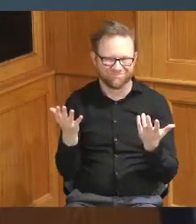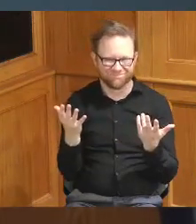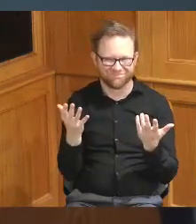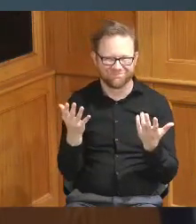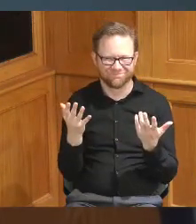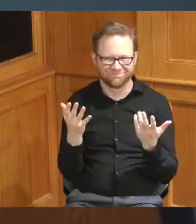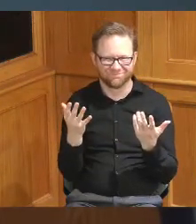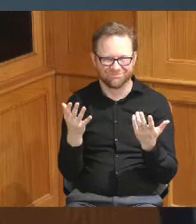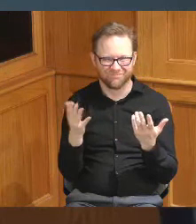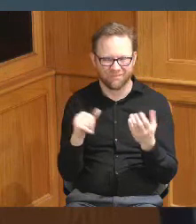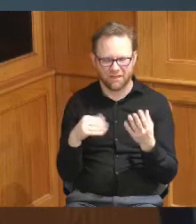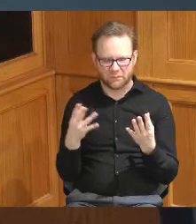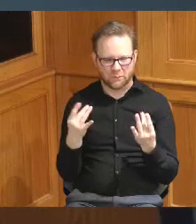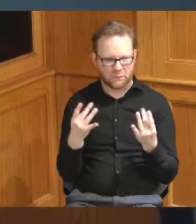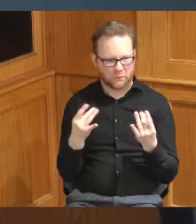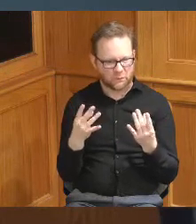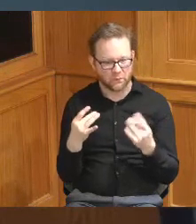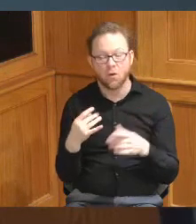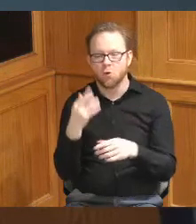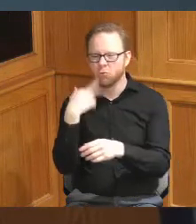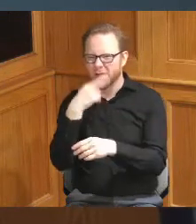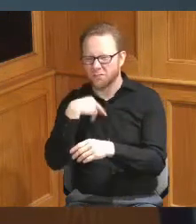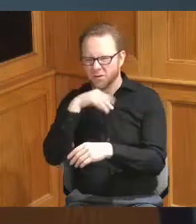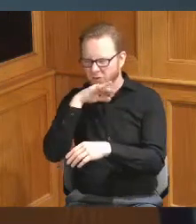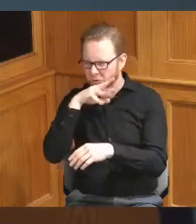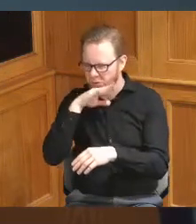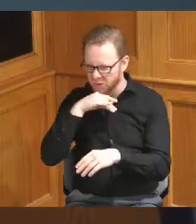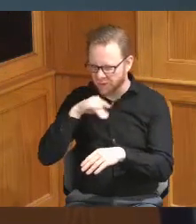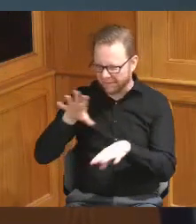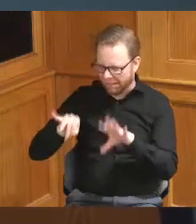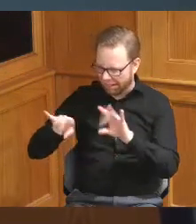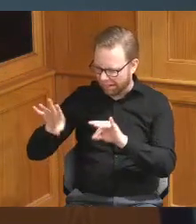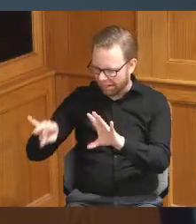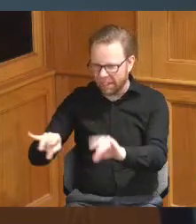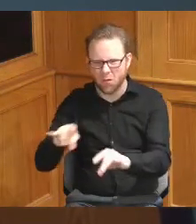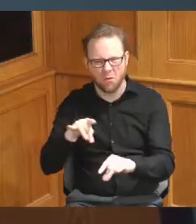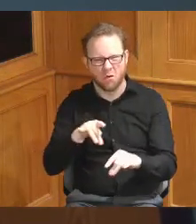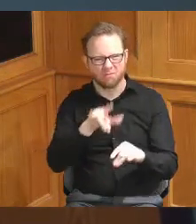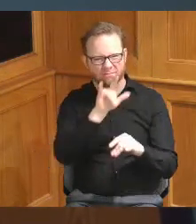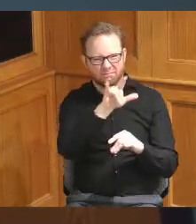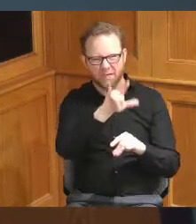stickiness in the restaurants or stickiness at the on the airplanes I mean it seems like we're going